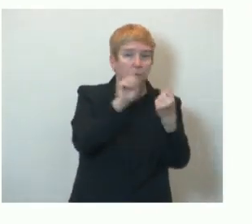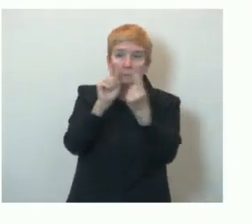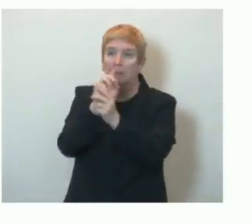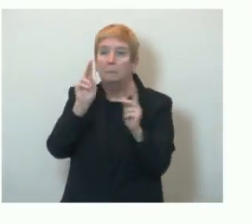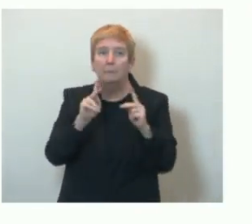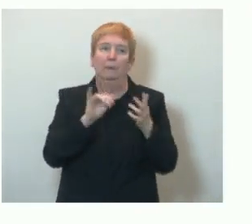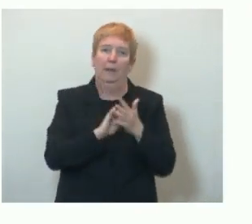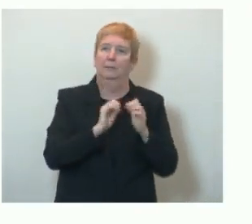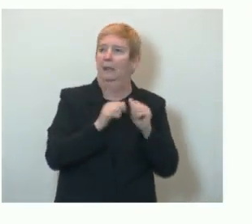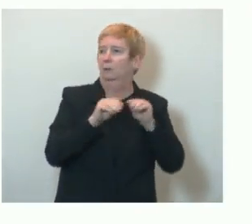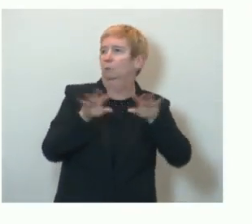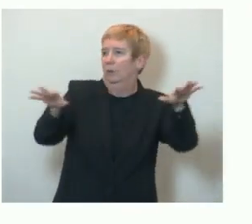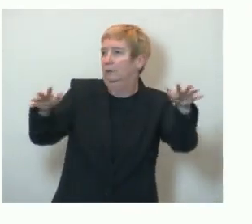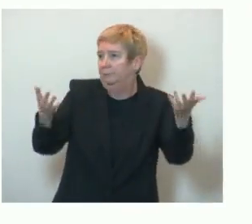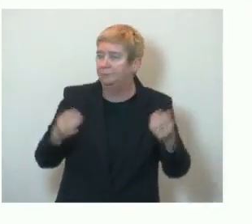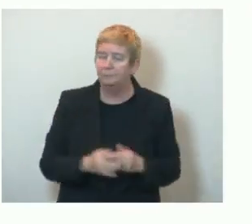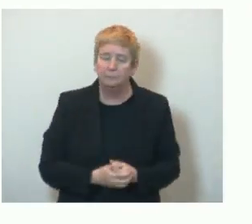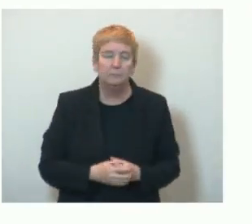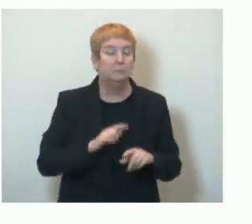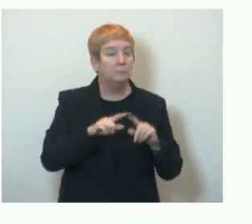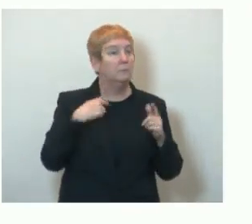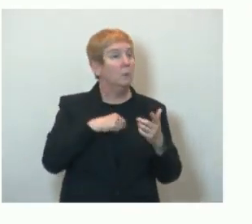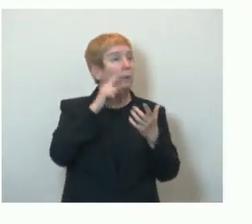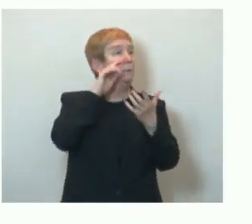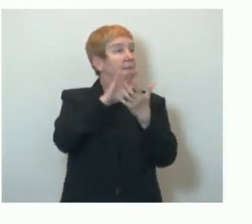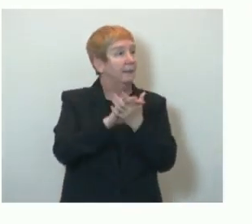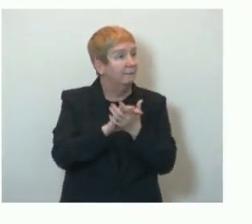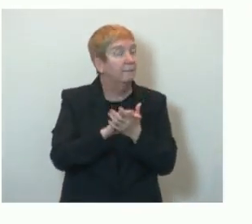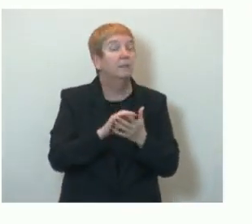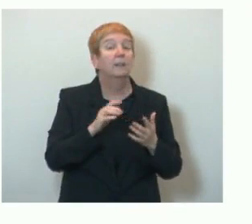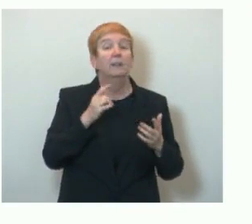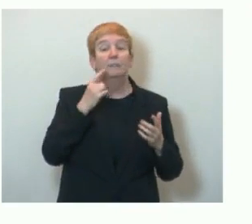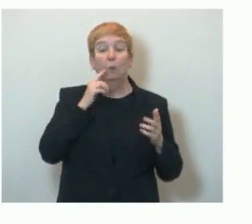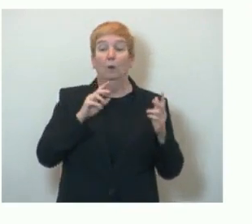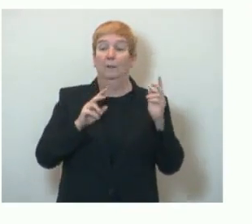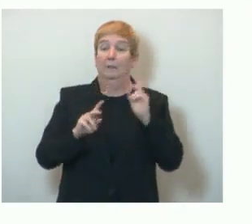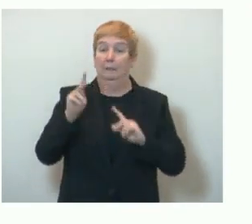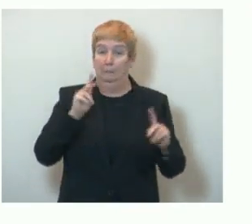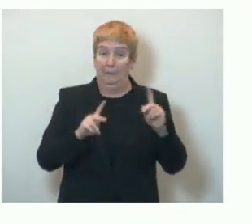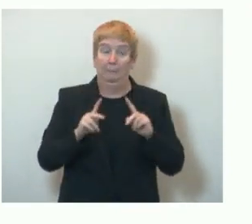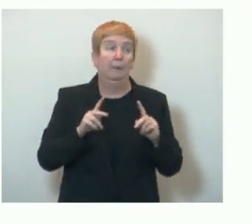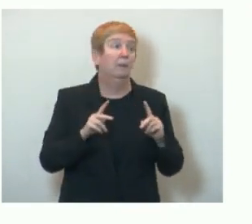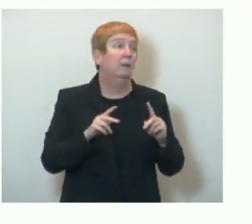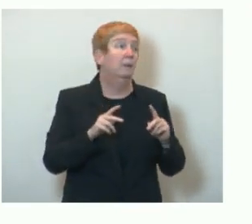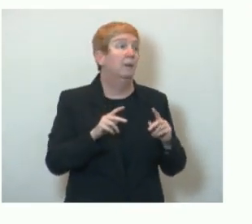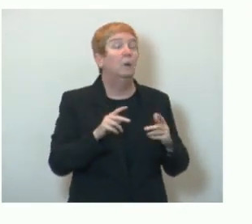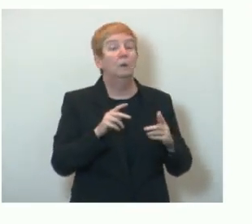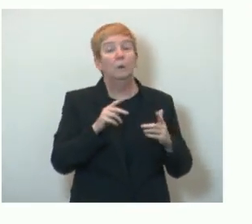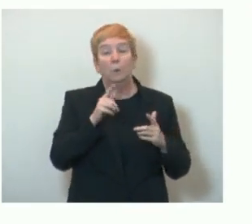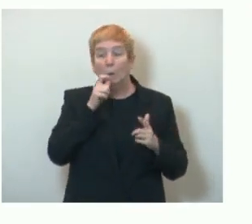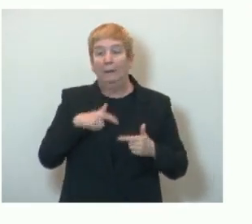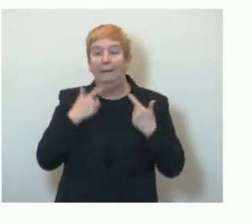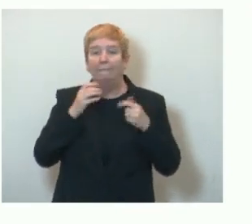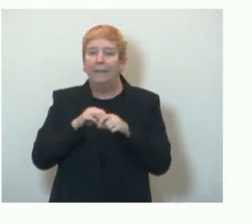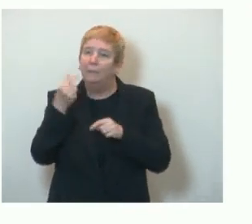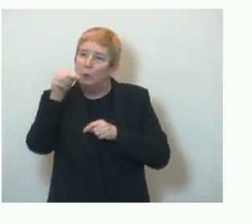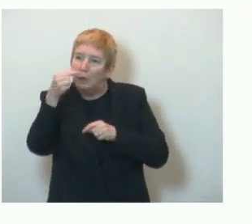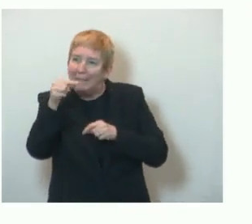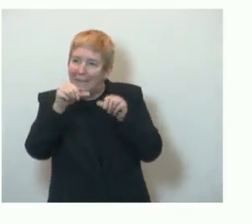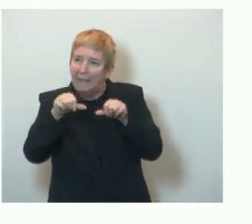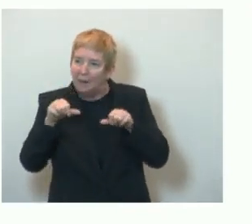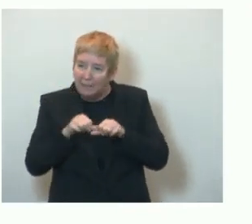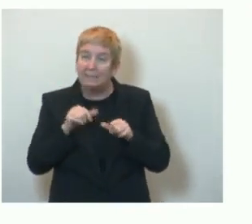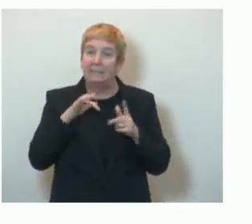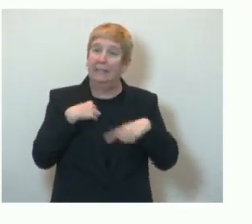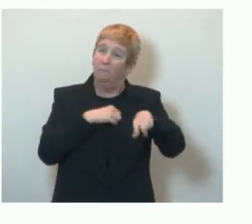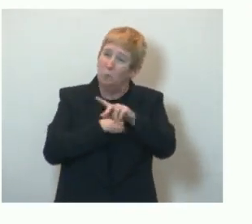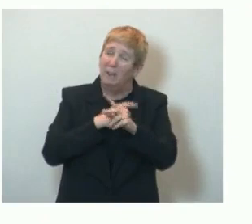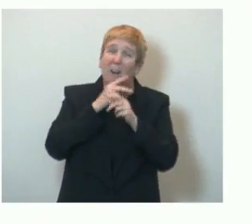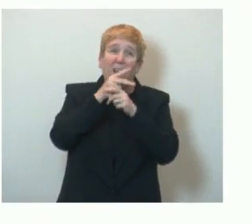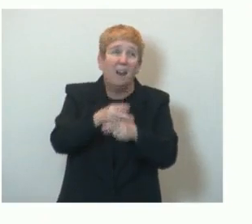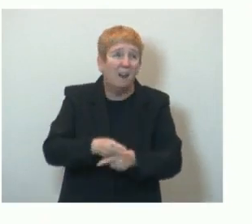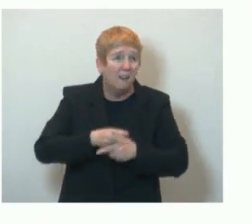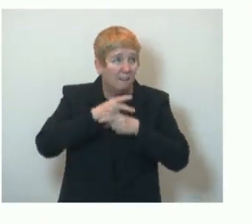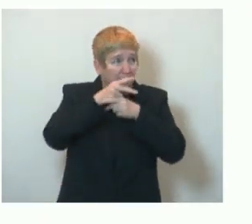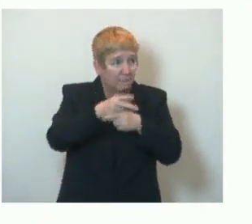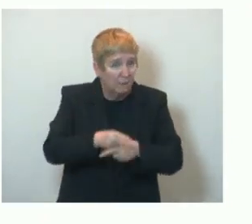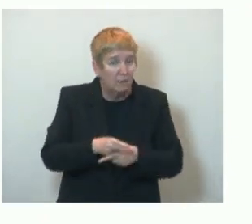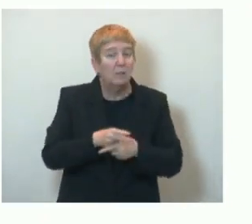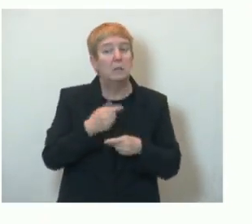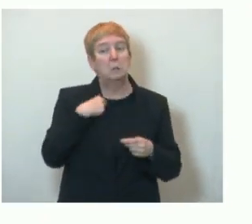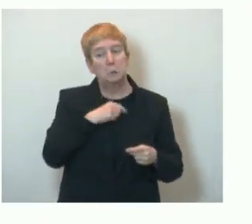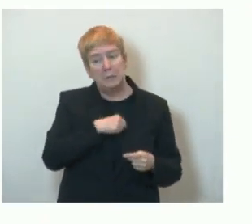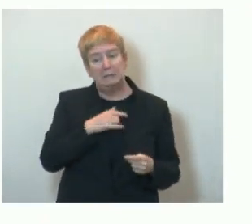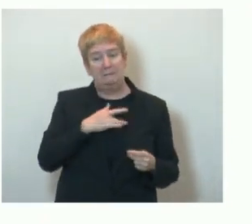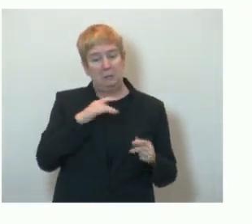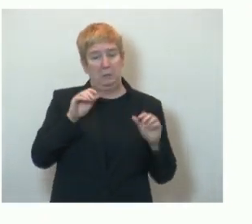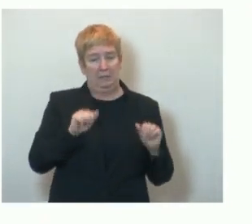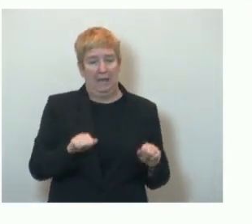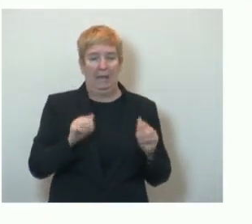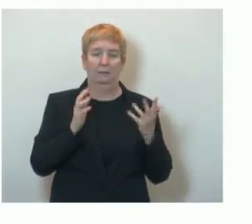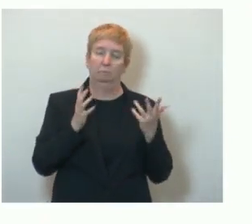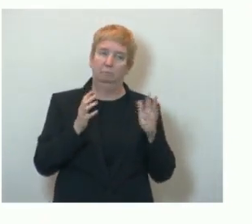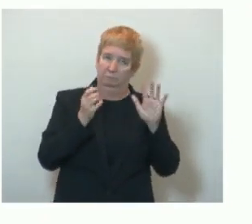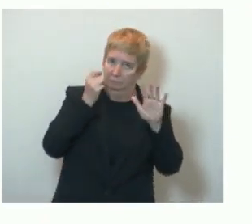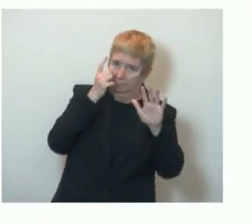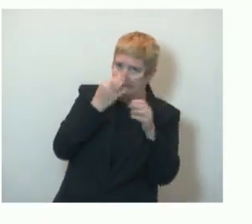AND SO WHEN WE MOVE WHEN WE CONTACT OTHER PEOPLE THAT IT’S HOW THE SPREAD OCCURS BUT WE BELIEVE THAT IN GENERAL PARTICULARLY FOR THOSE OF US WHO IN THE AREAS REPRESENTED BY THE